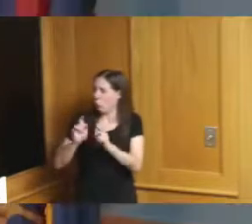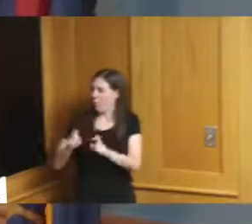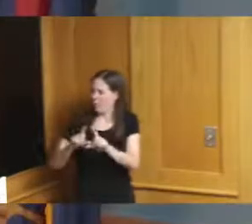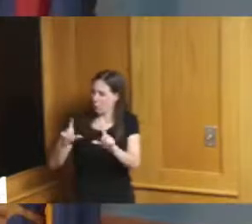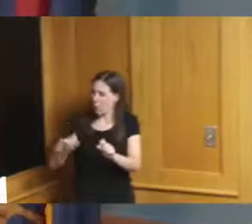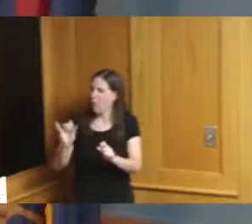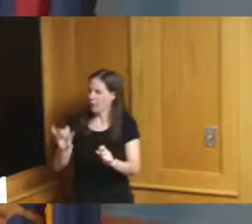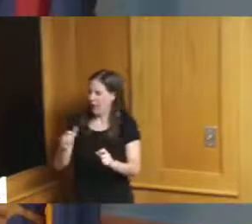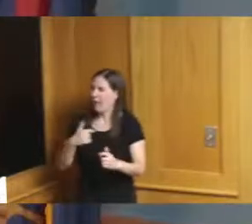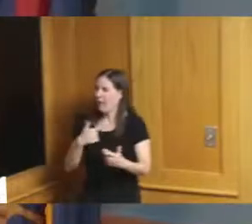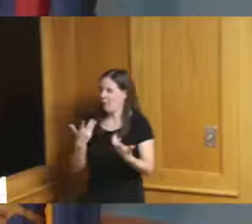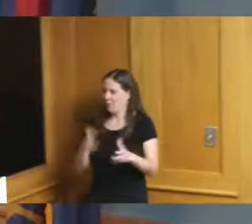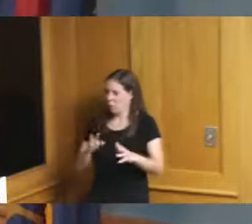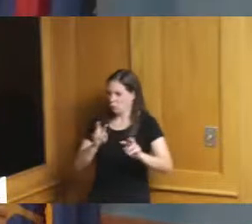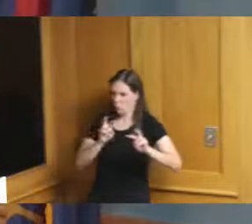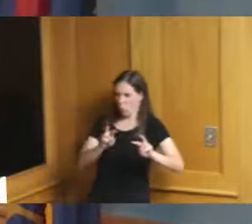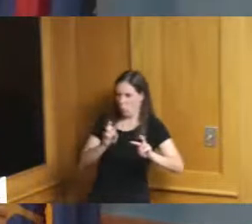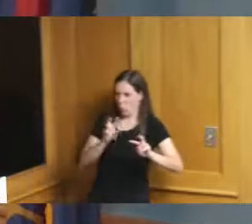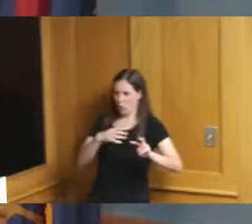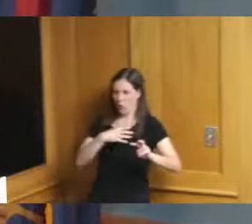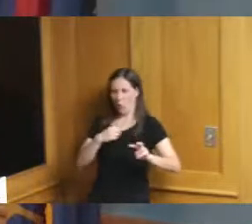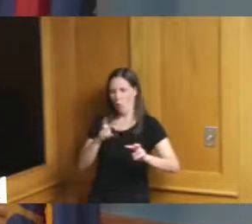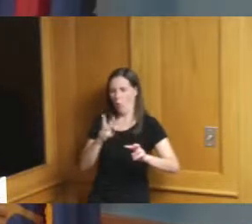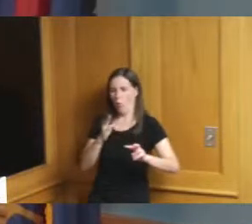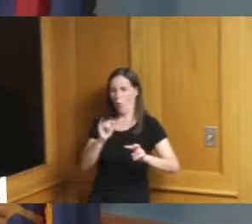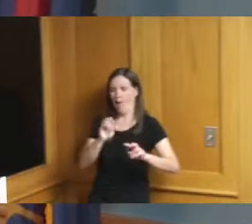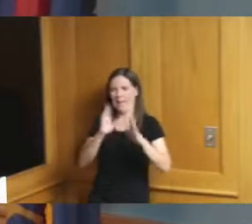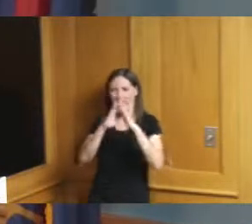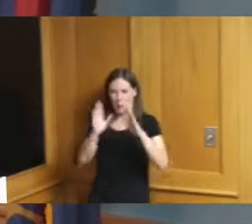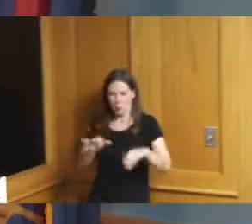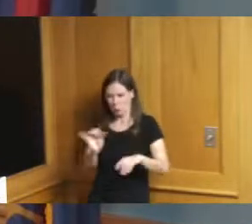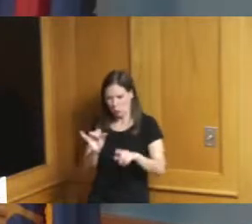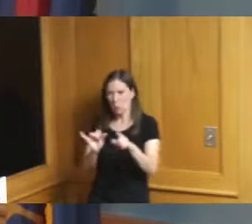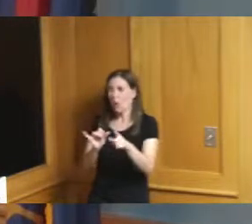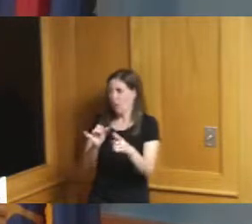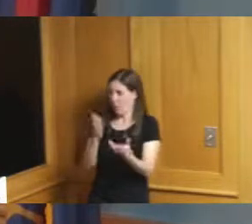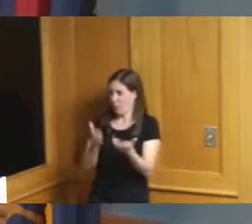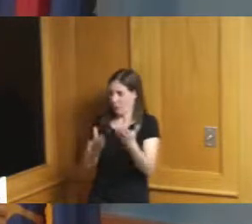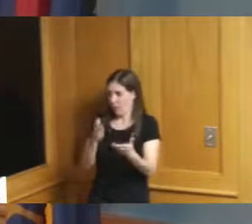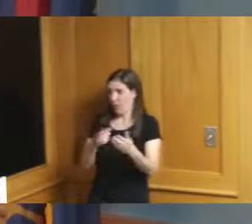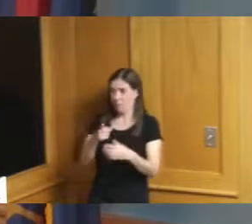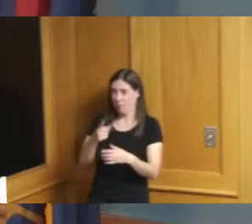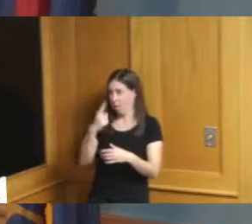incentives and they had even brought up the possibility of not only providing incentives